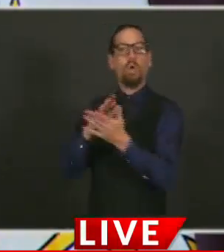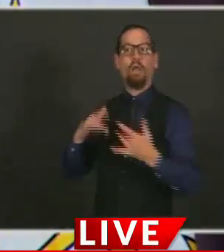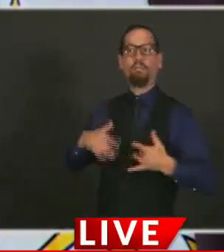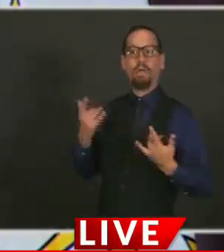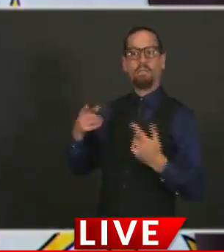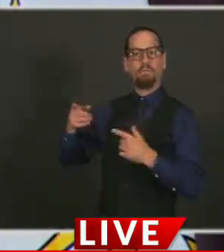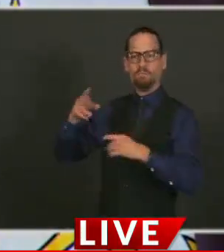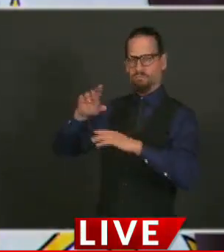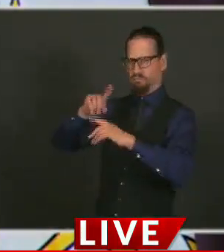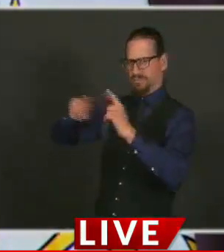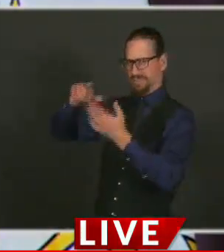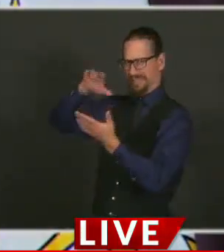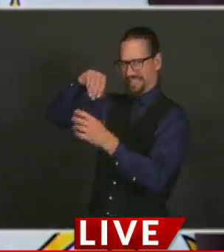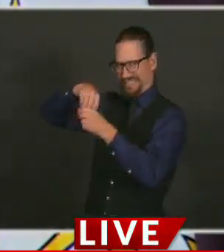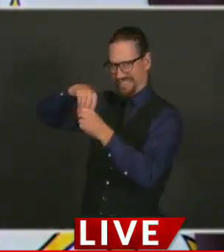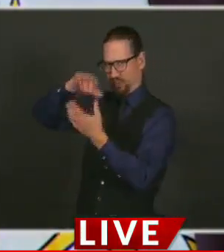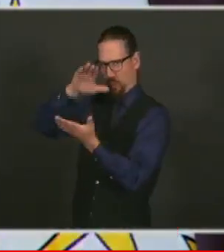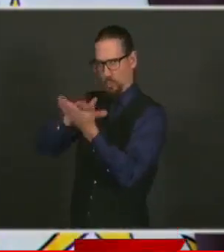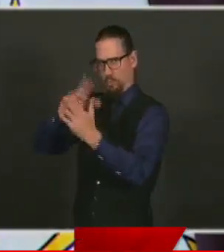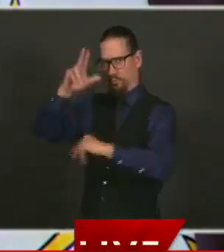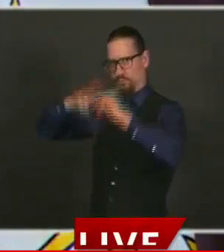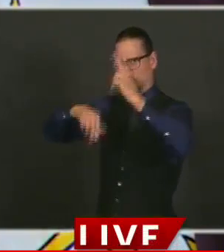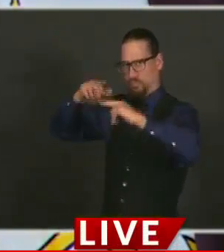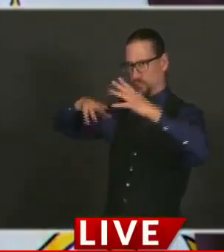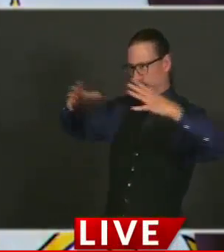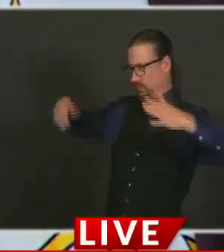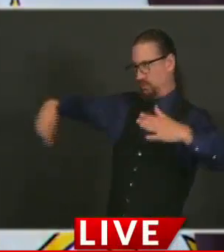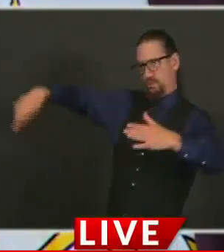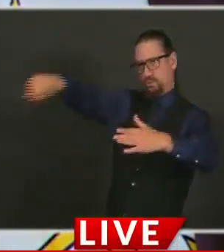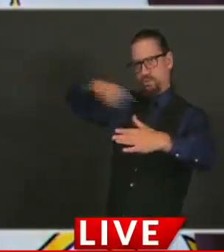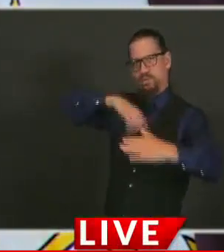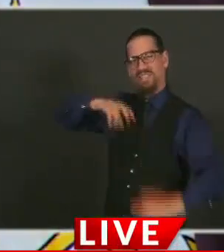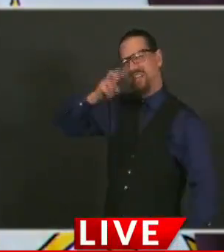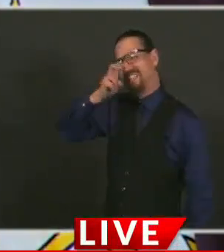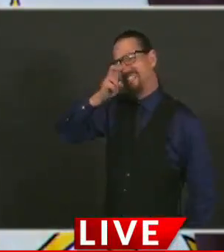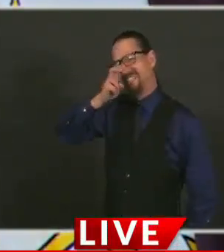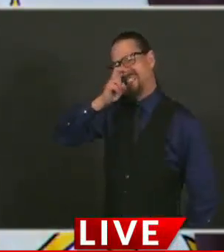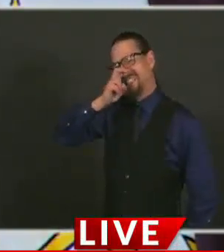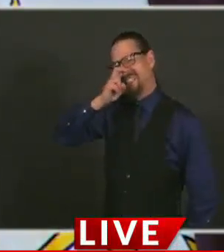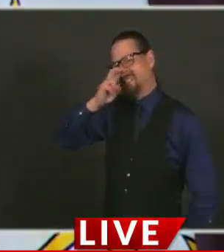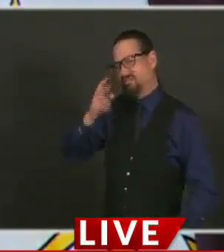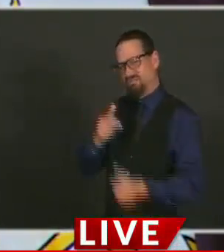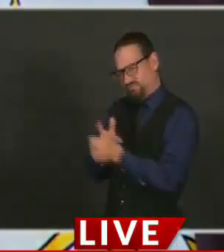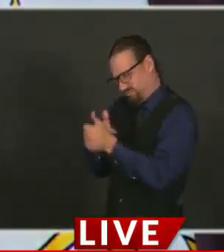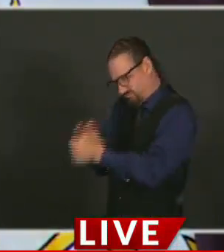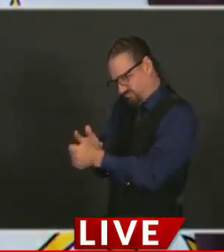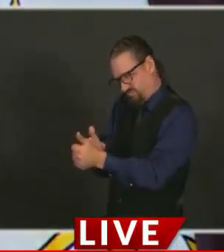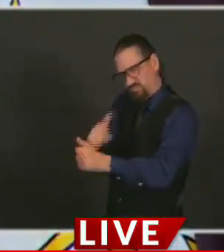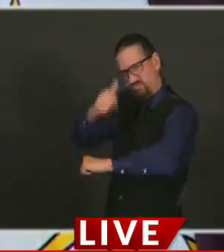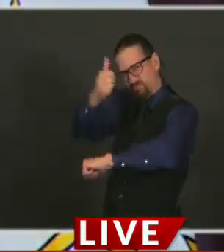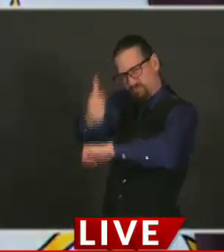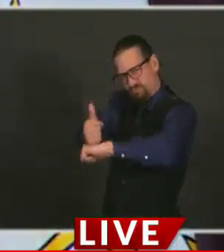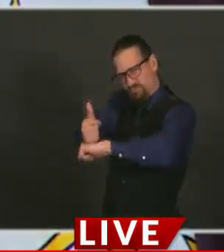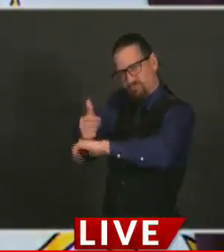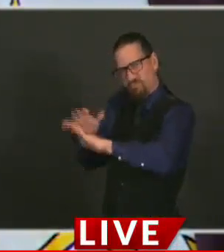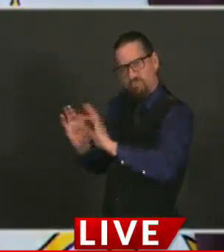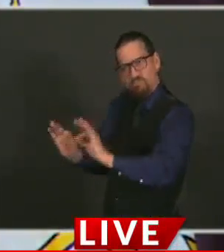SOME FORM OF EVENT. THE SCHOOL SETTING, THE STRUCTURE THAT OCCURS IN THE